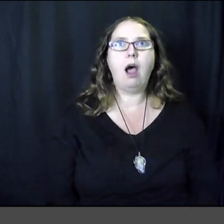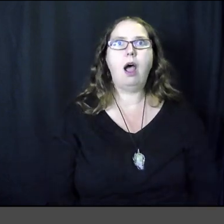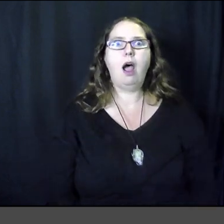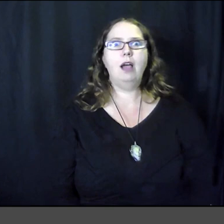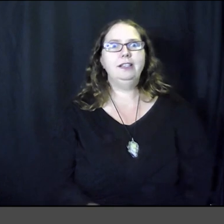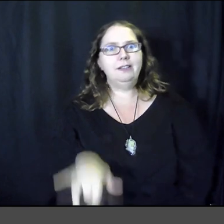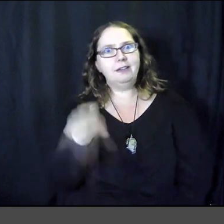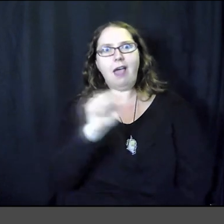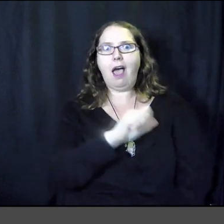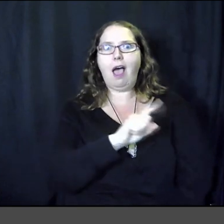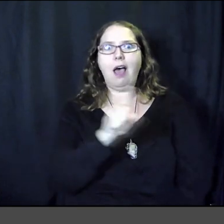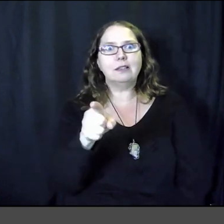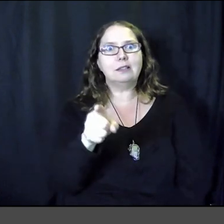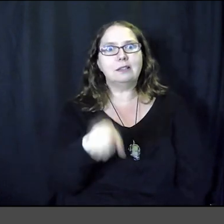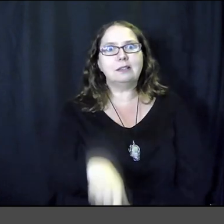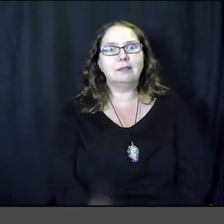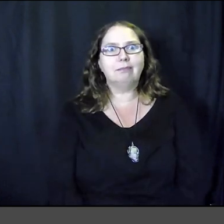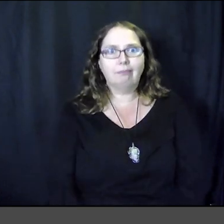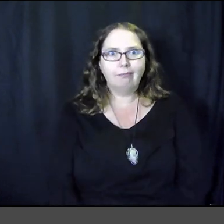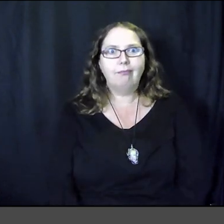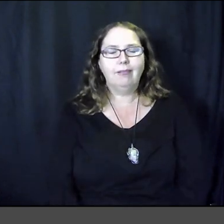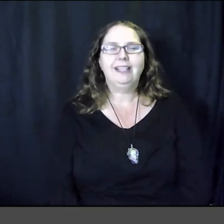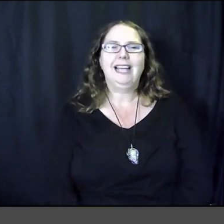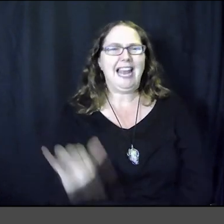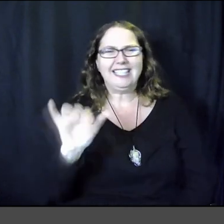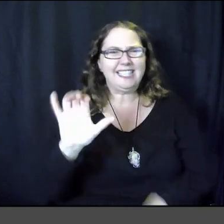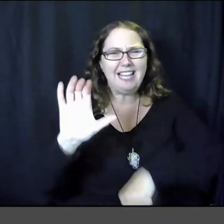SO IT'S ALMOST LIKE CHURCH CALL AND RESPONSE, RIGHT?